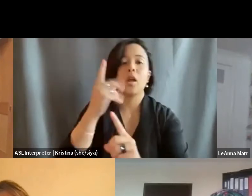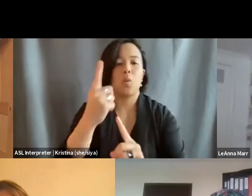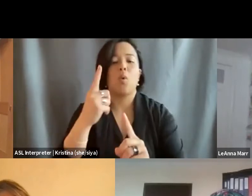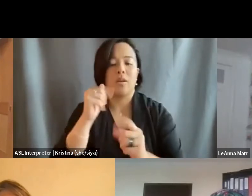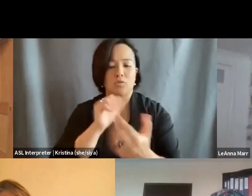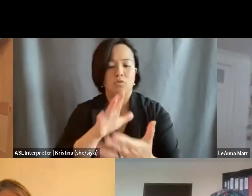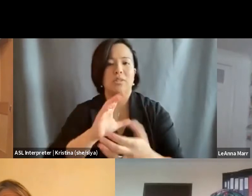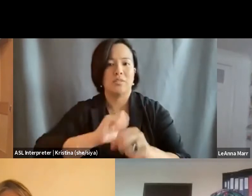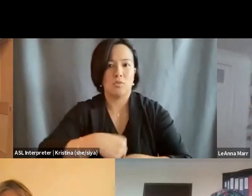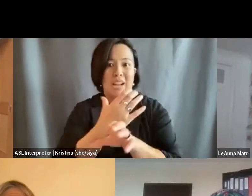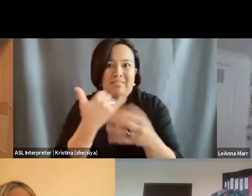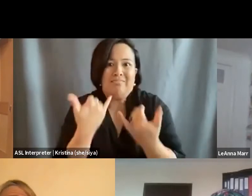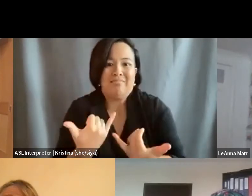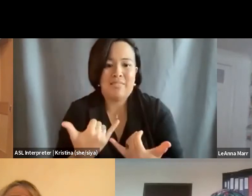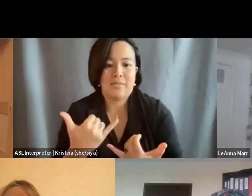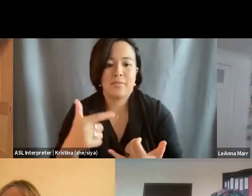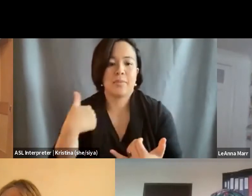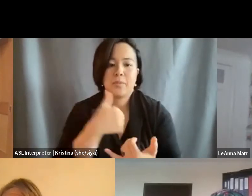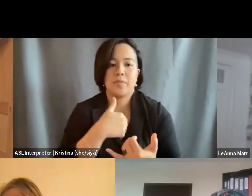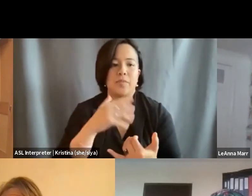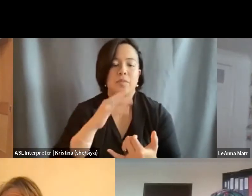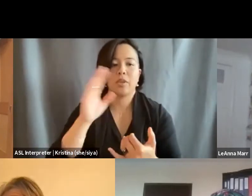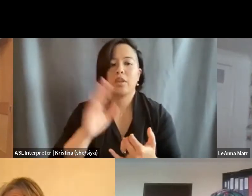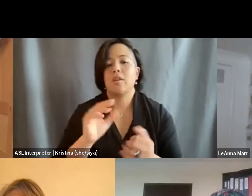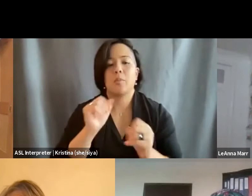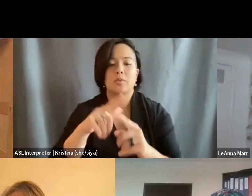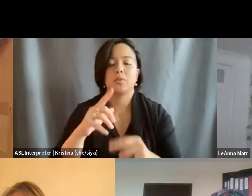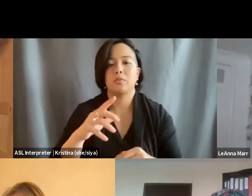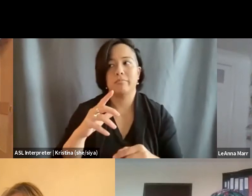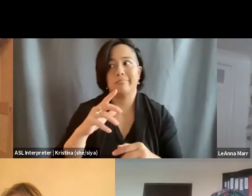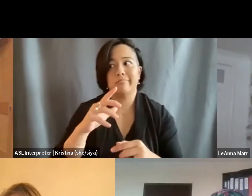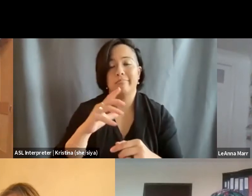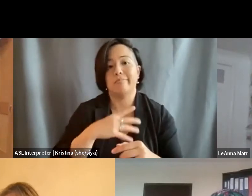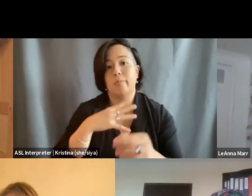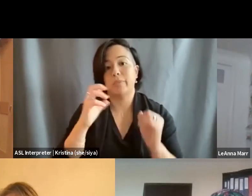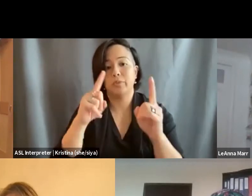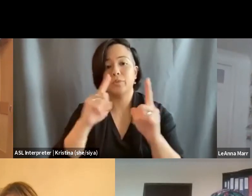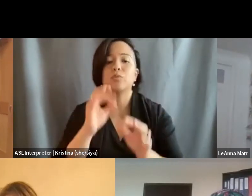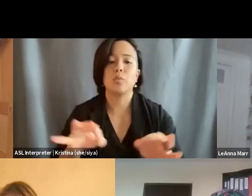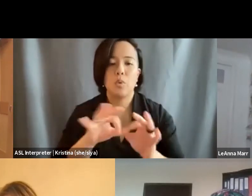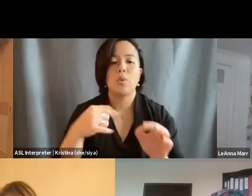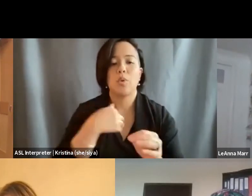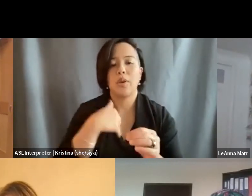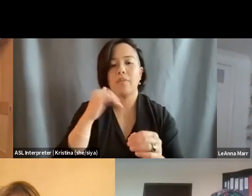we have now with girls who never go back to formal education. So it's important that we get that nuanced approach.